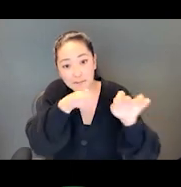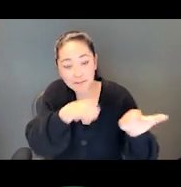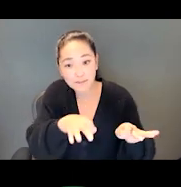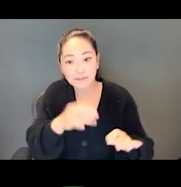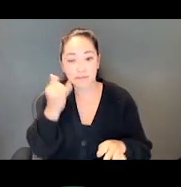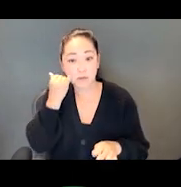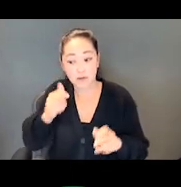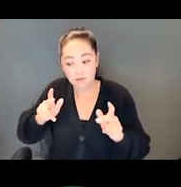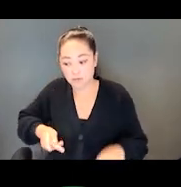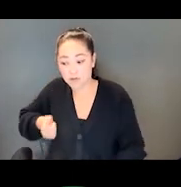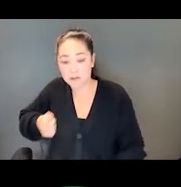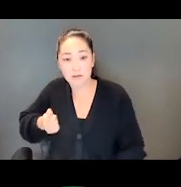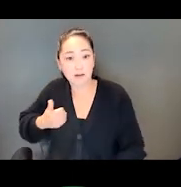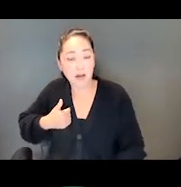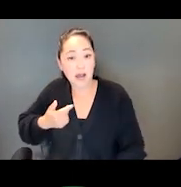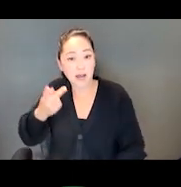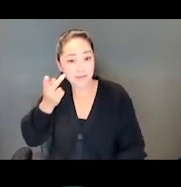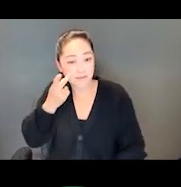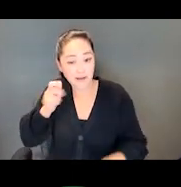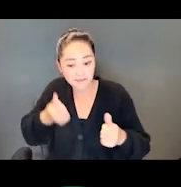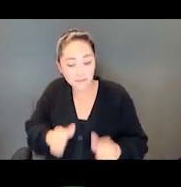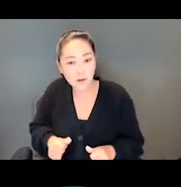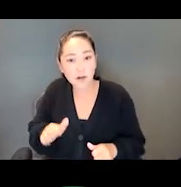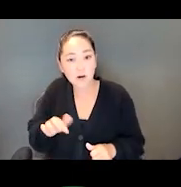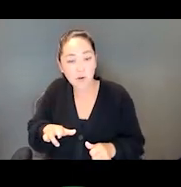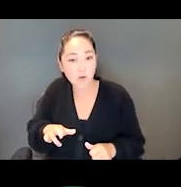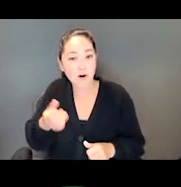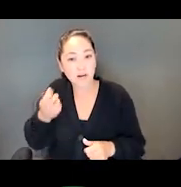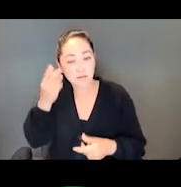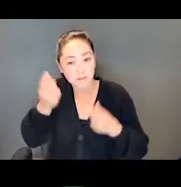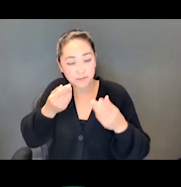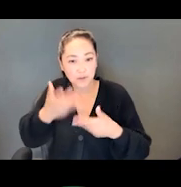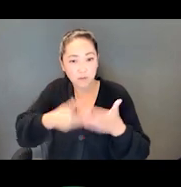Thank you. Thank you so much, I think you really touched on one of the biggest themes